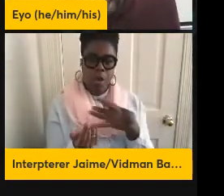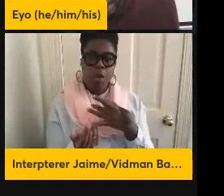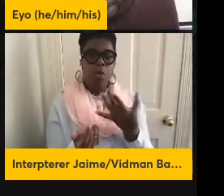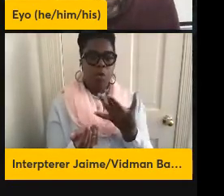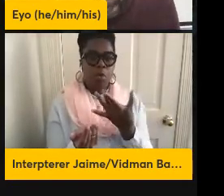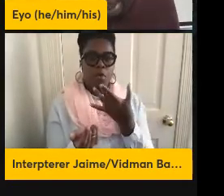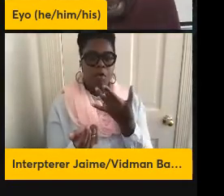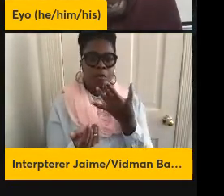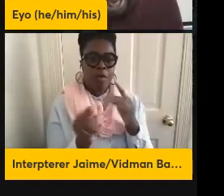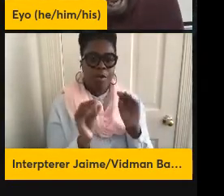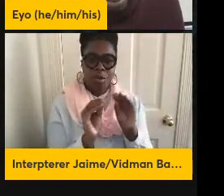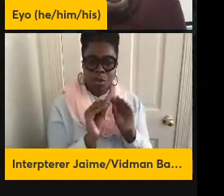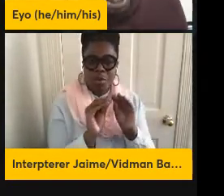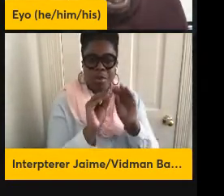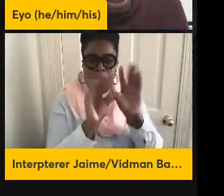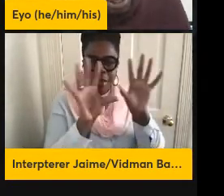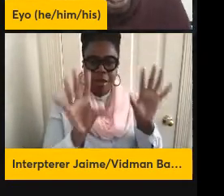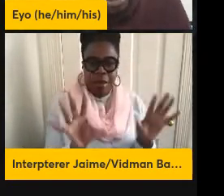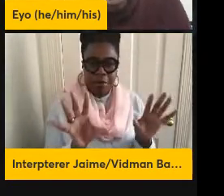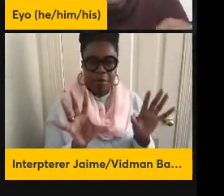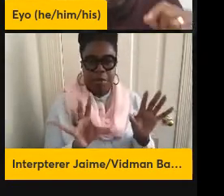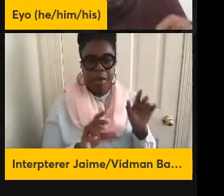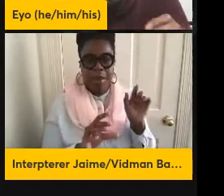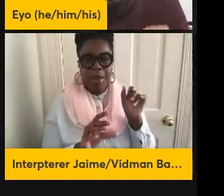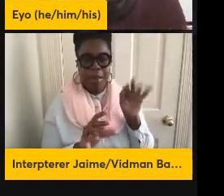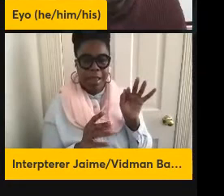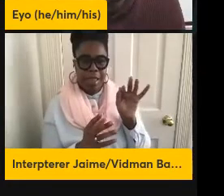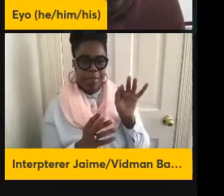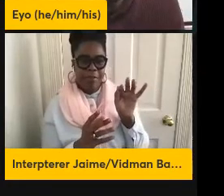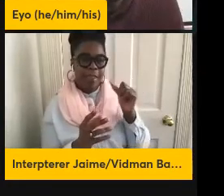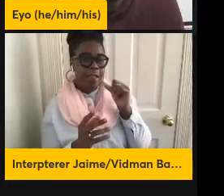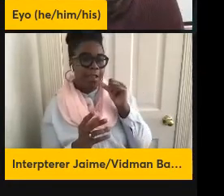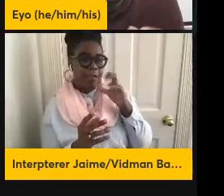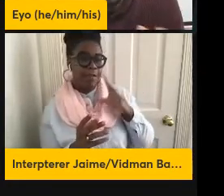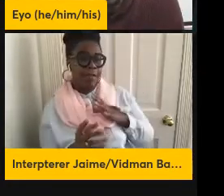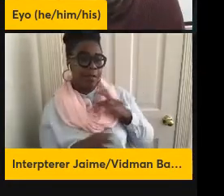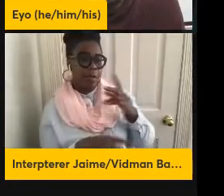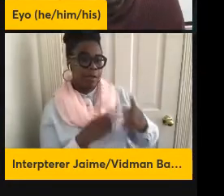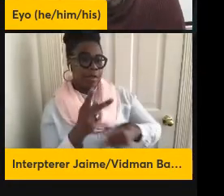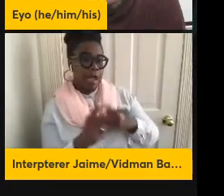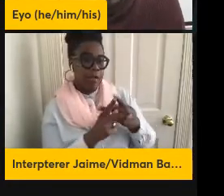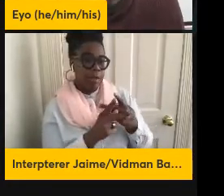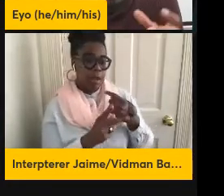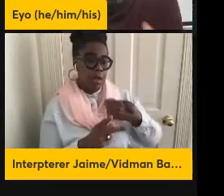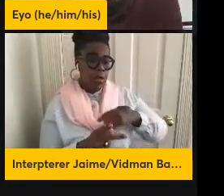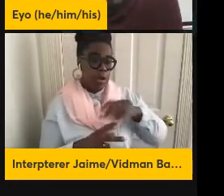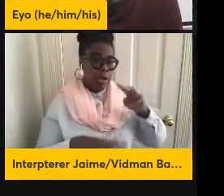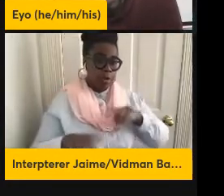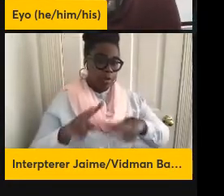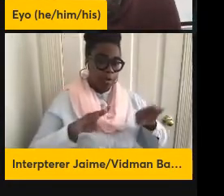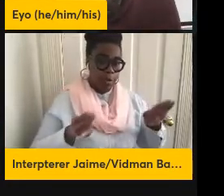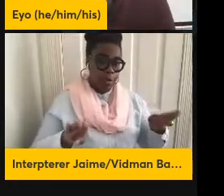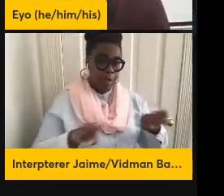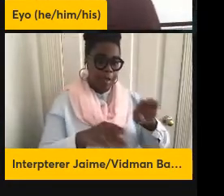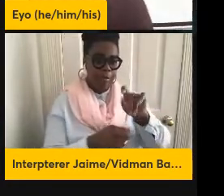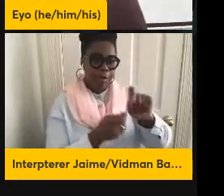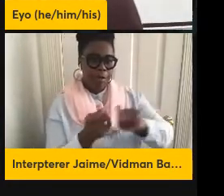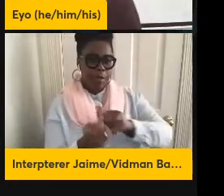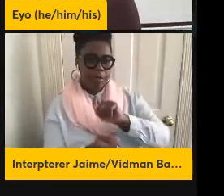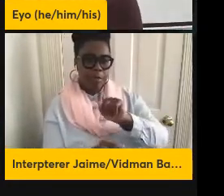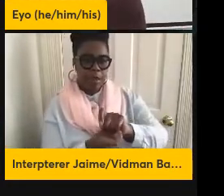if these, if these phenotypes that we observe, especially in terms of behavior are specific To the microbiome, I've mentioned